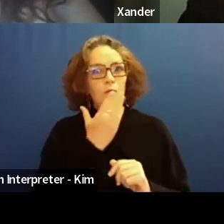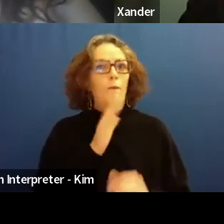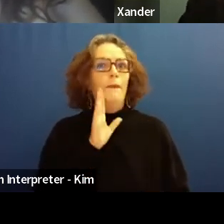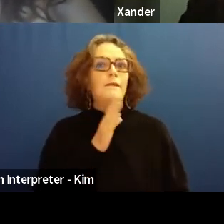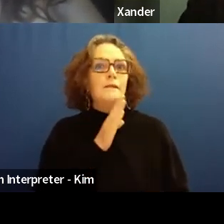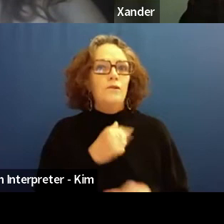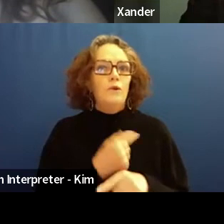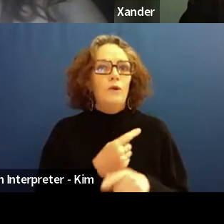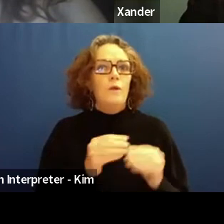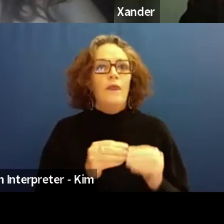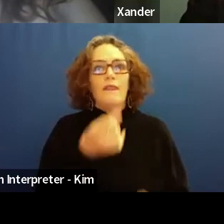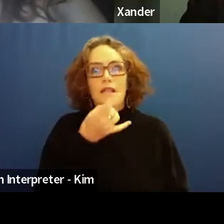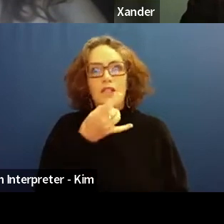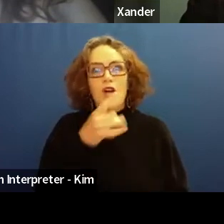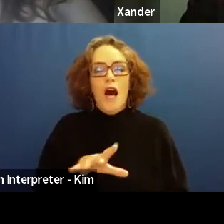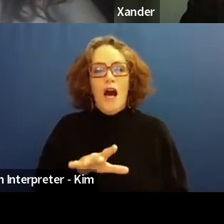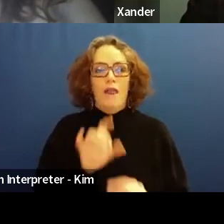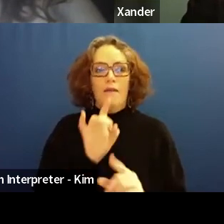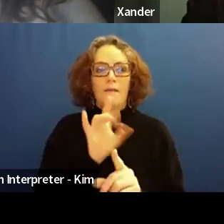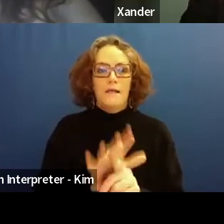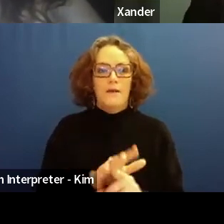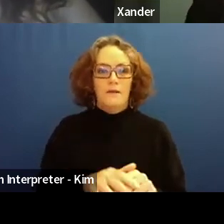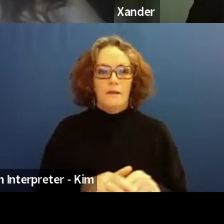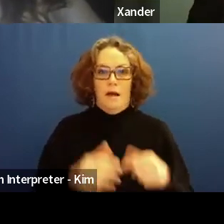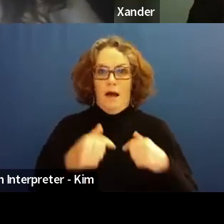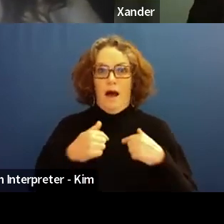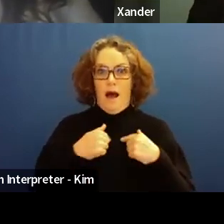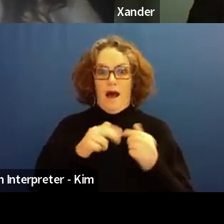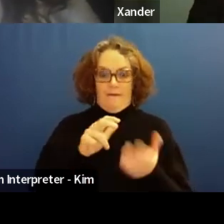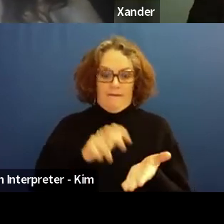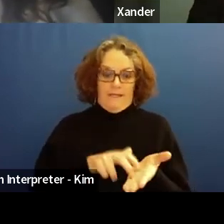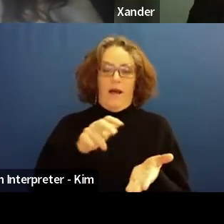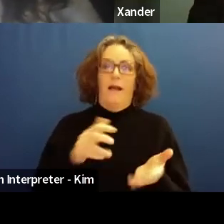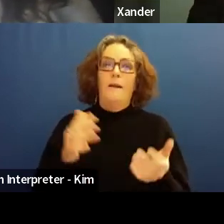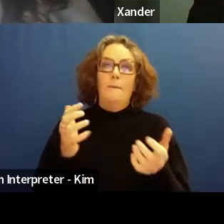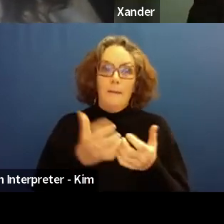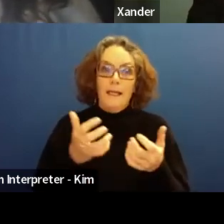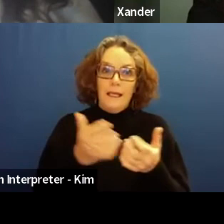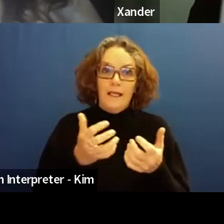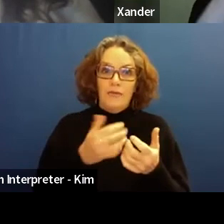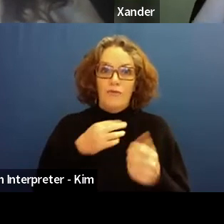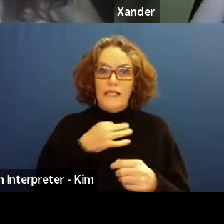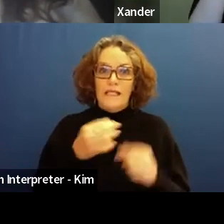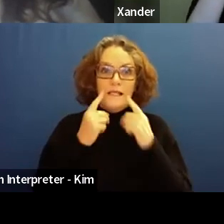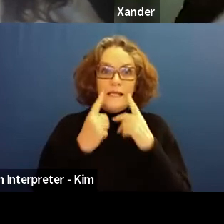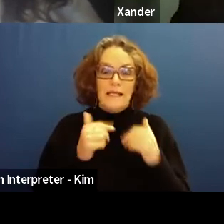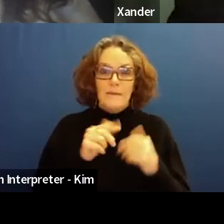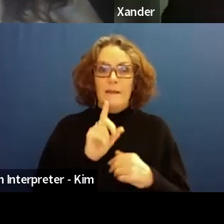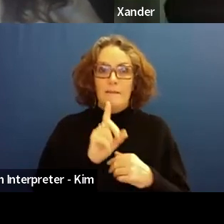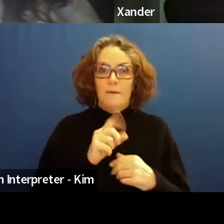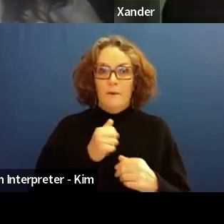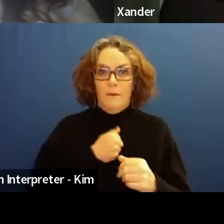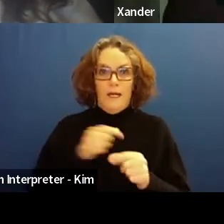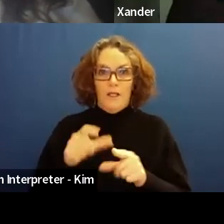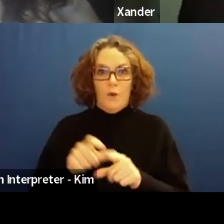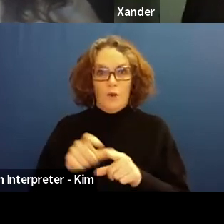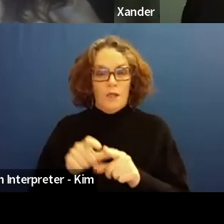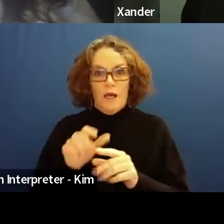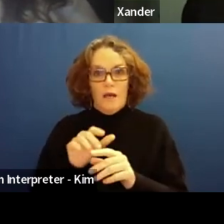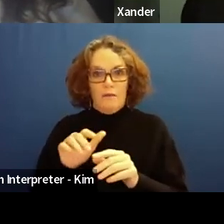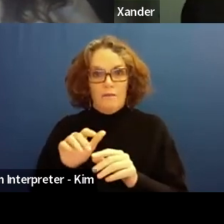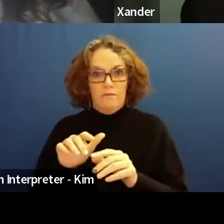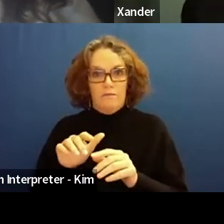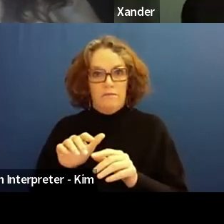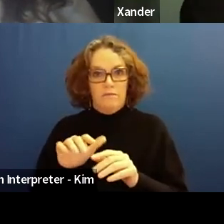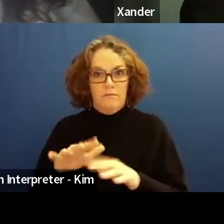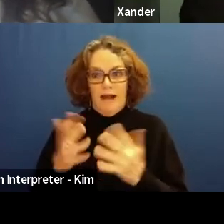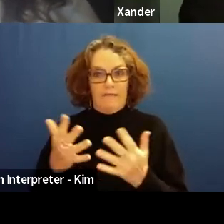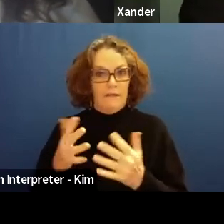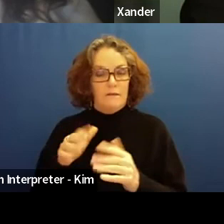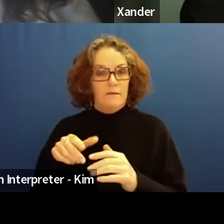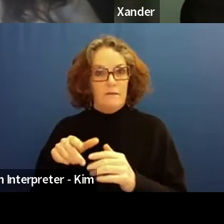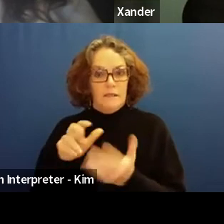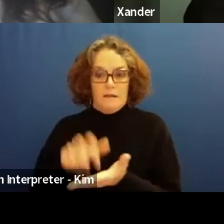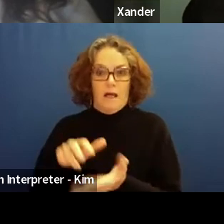And that I've signed many risk assessment forms for the child, but clearly she hasn't read them will sign them so they need to be communicating with her as well.